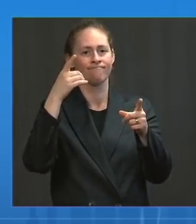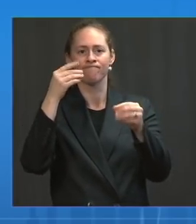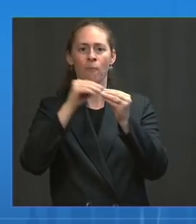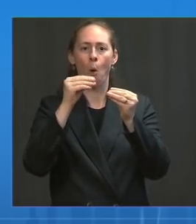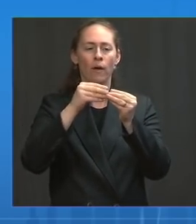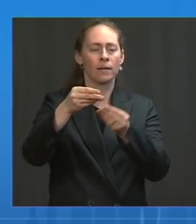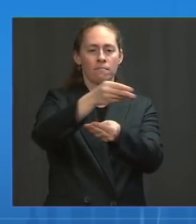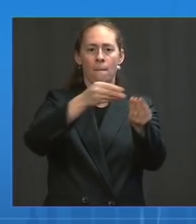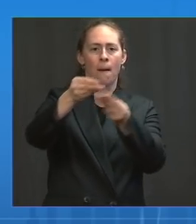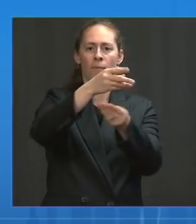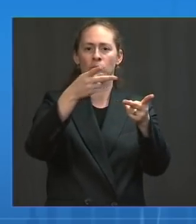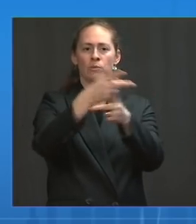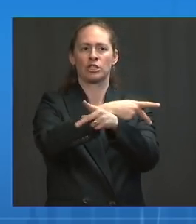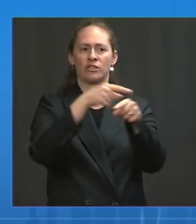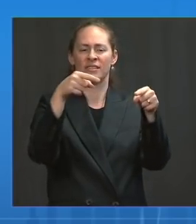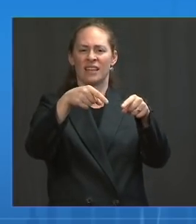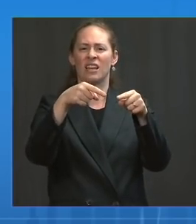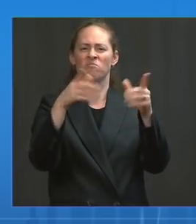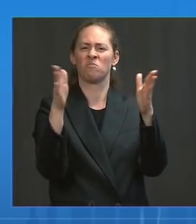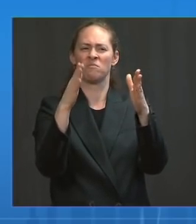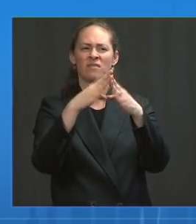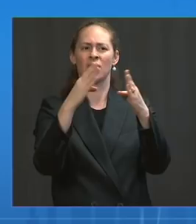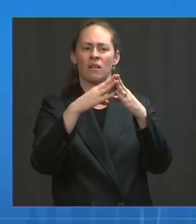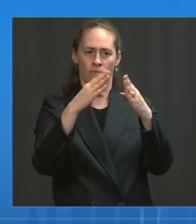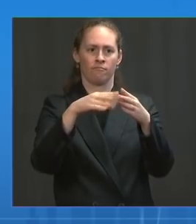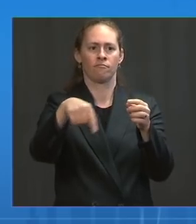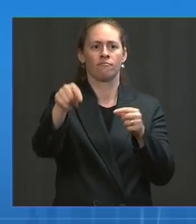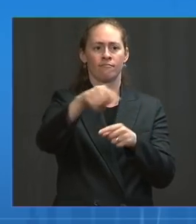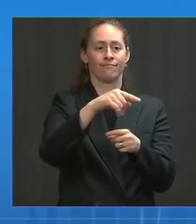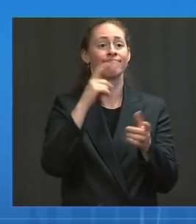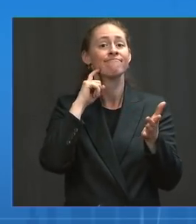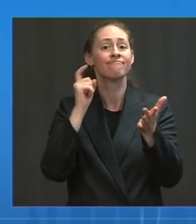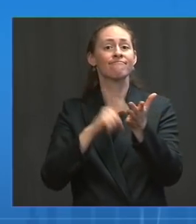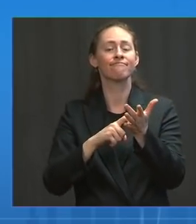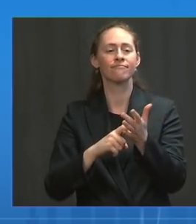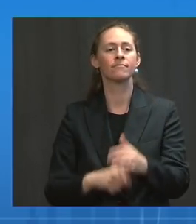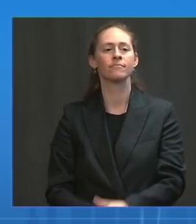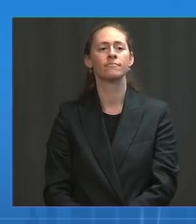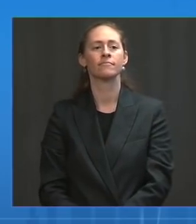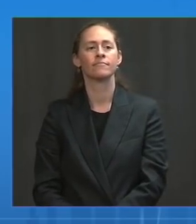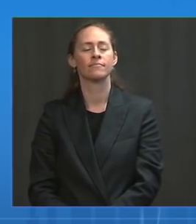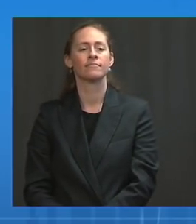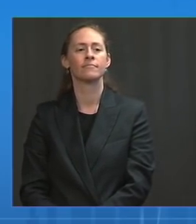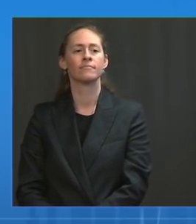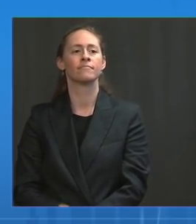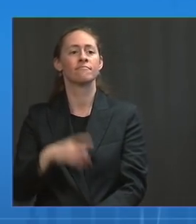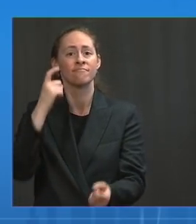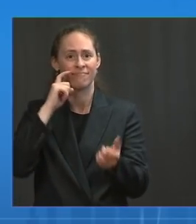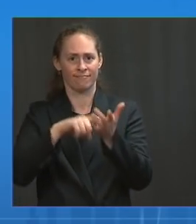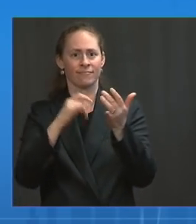low vaccination rates in these counties, coupled with high case rates and lax mitigation policies